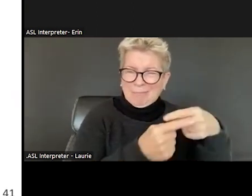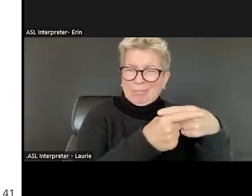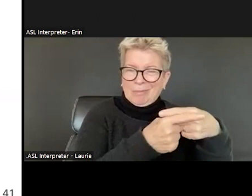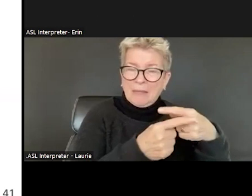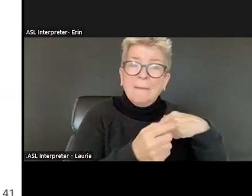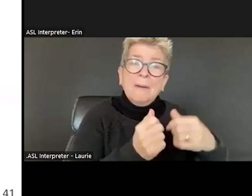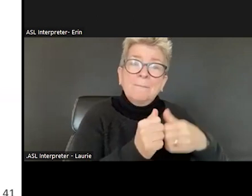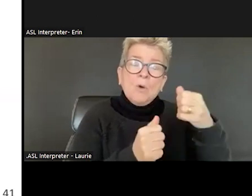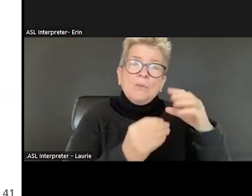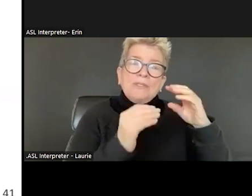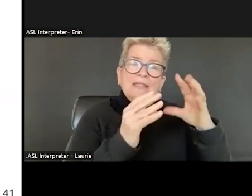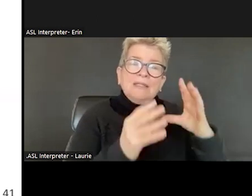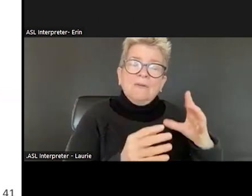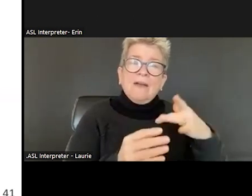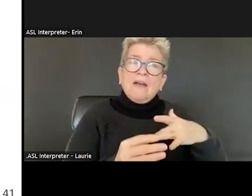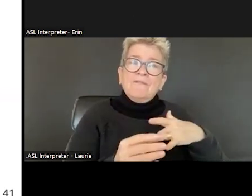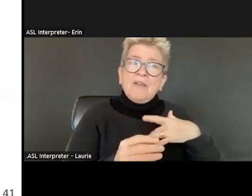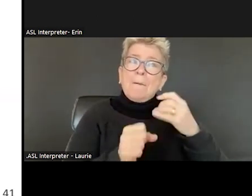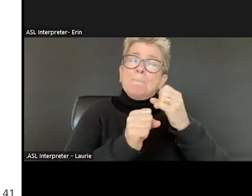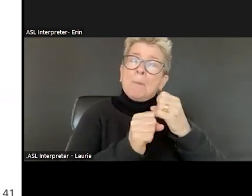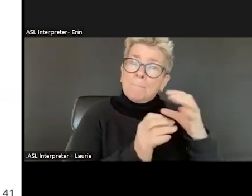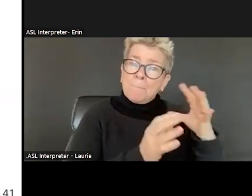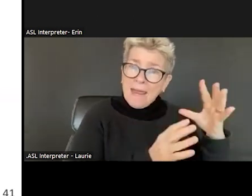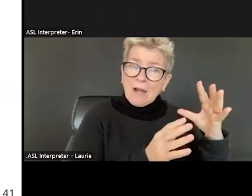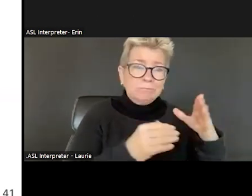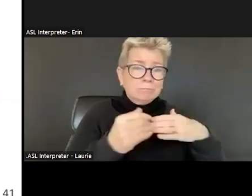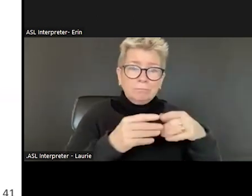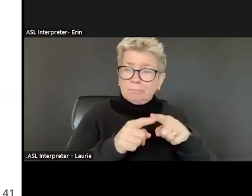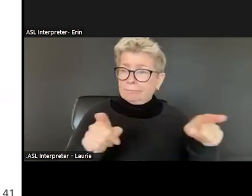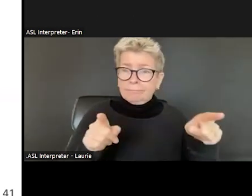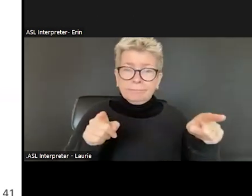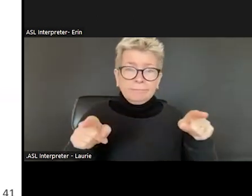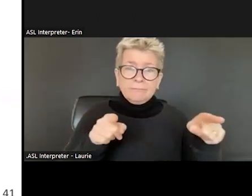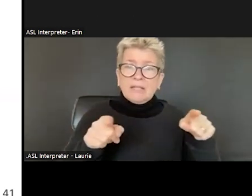that they're prepared to teach personal finance content. They are less excited,